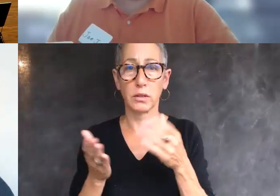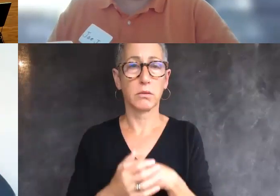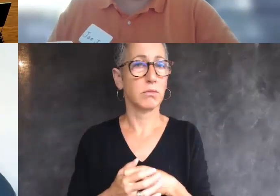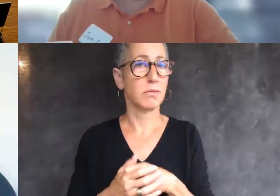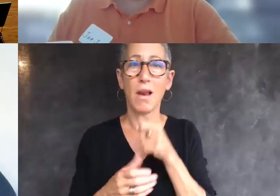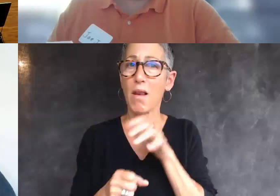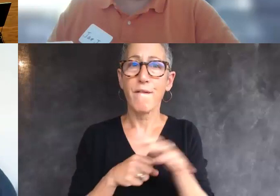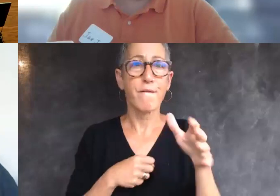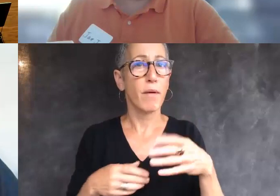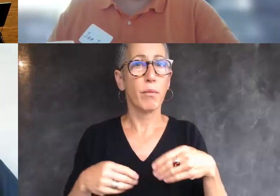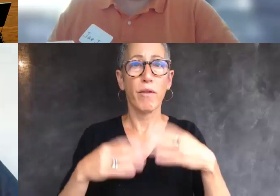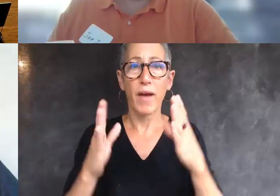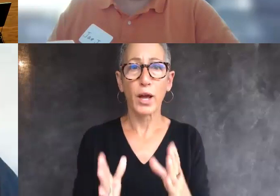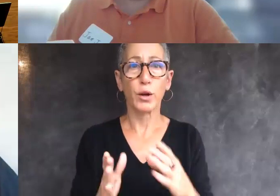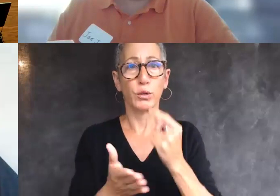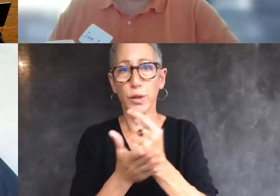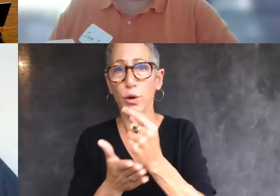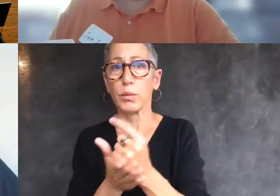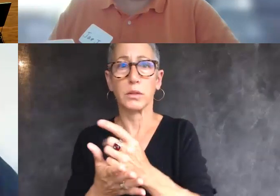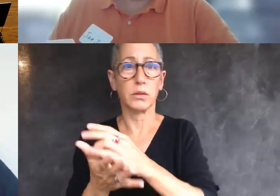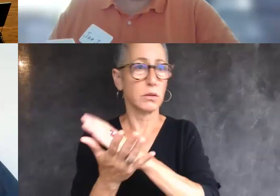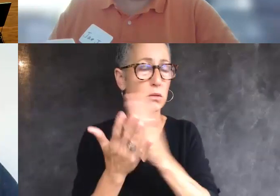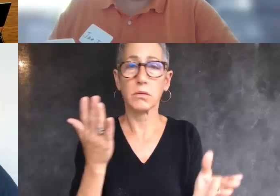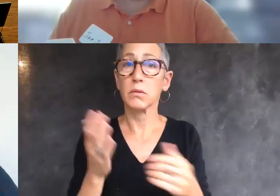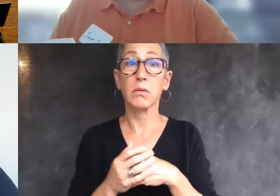We're in a really robust moment of people being more open